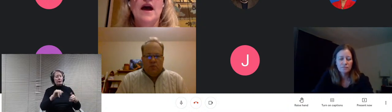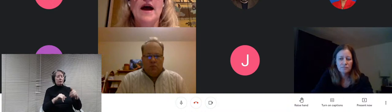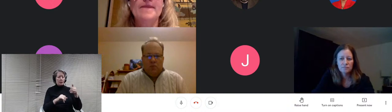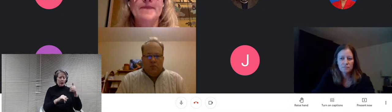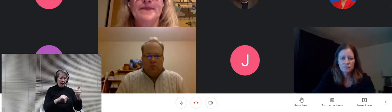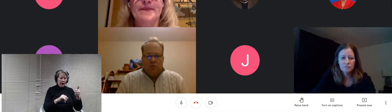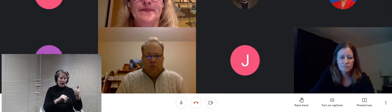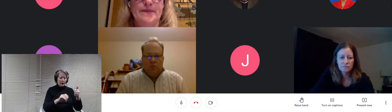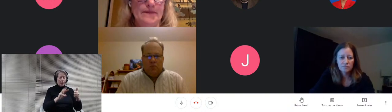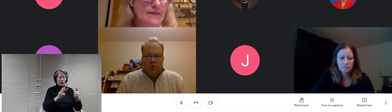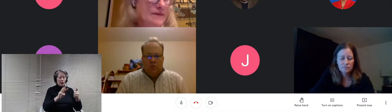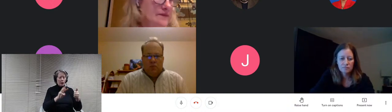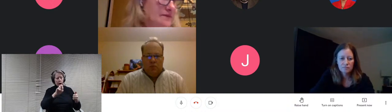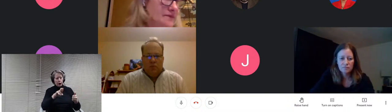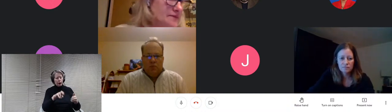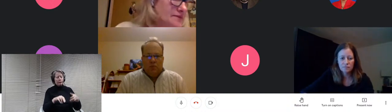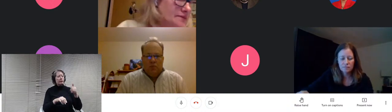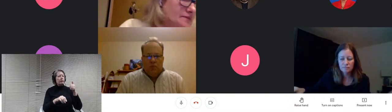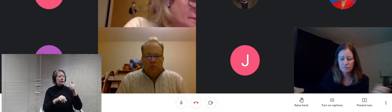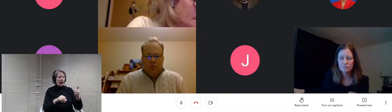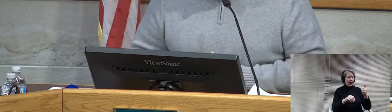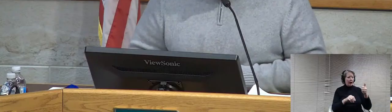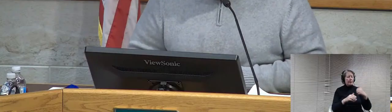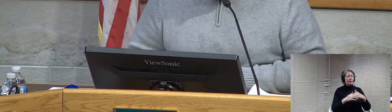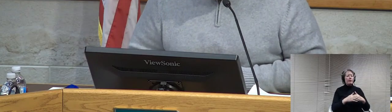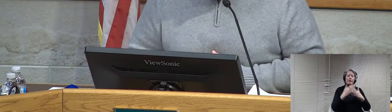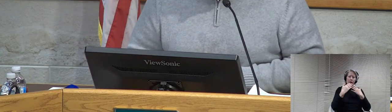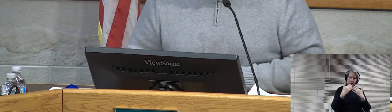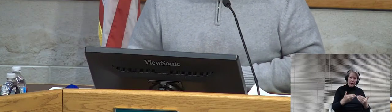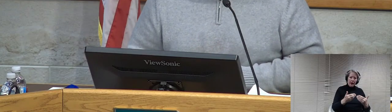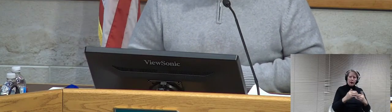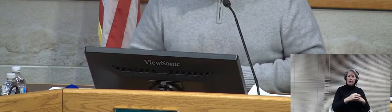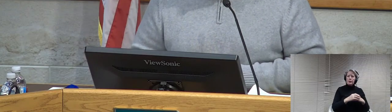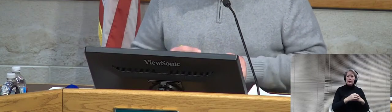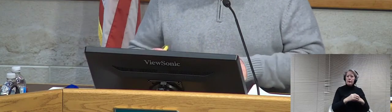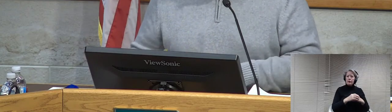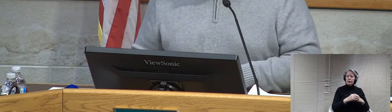I thank you, great that is 7 eyes the motion carries.